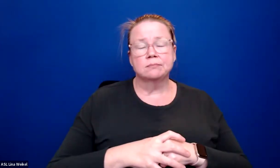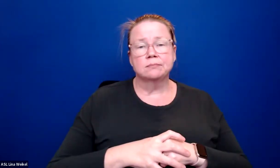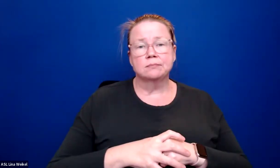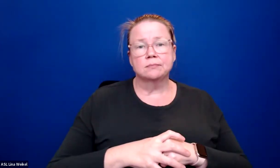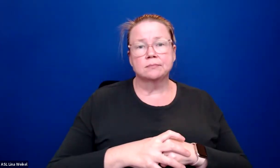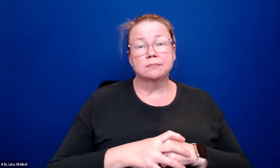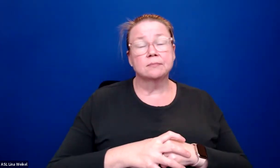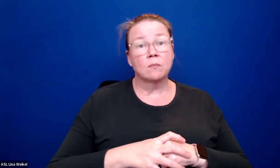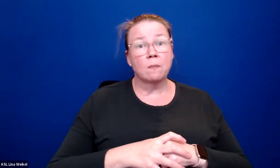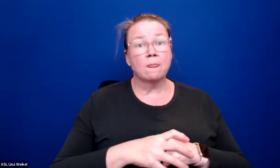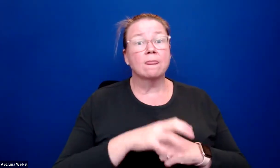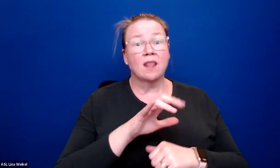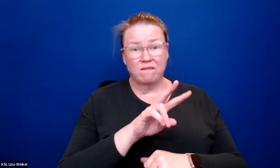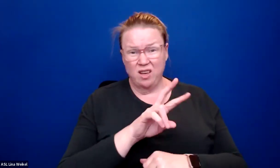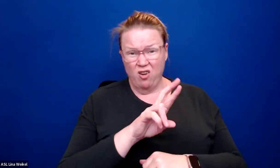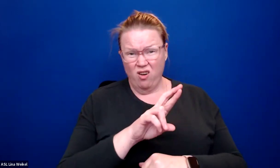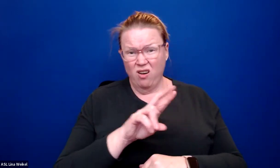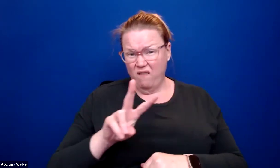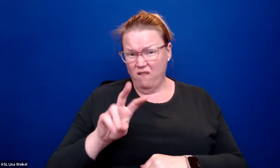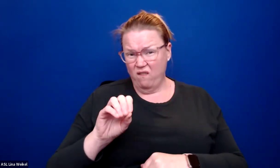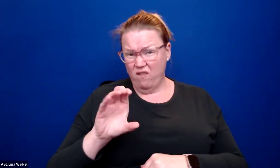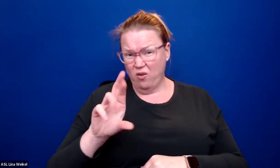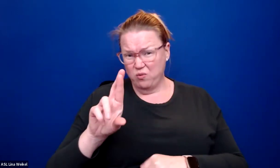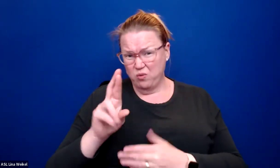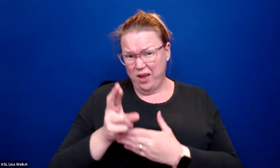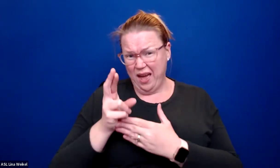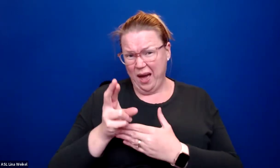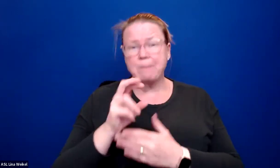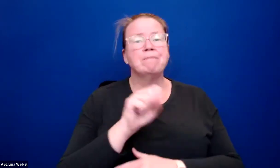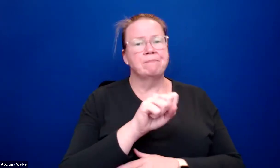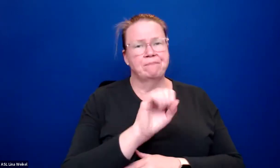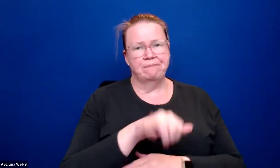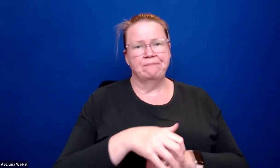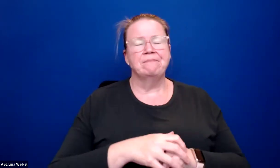Andy Padilla: That of VR as an voc rehab. Kendra Garcia: Yes. Andy Padilla: Copper.